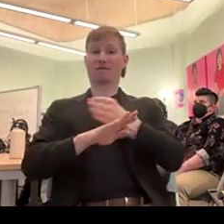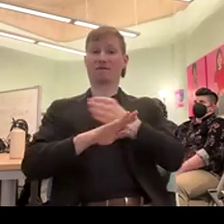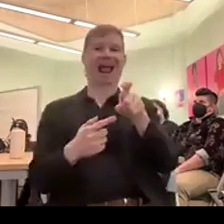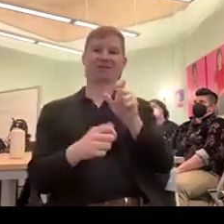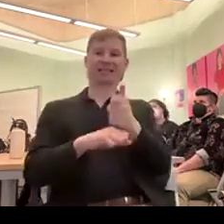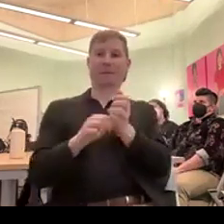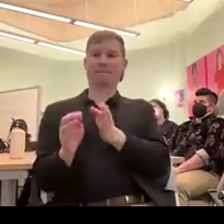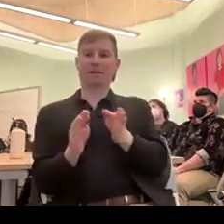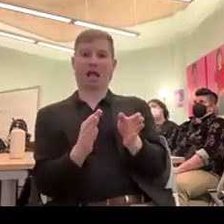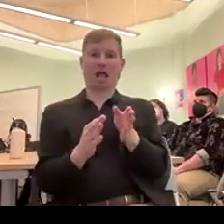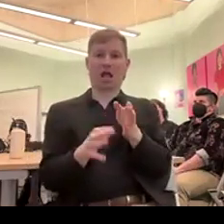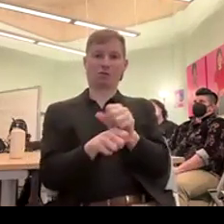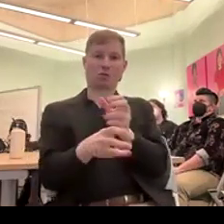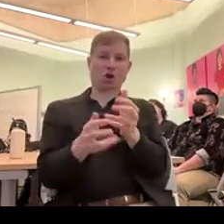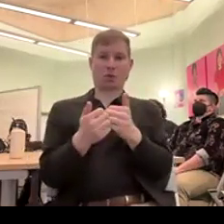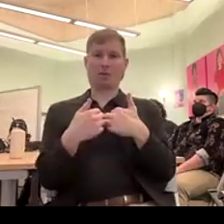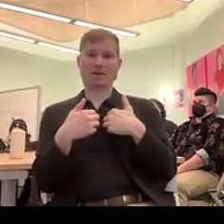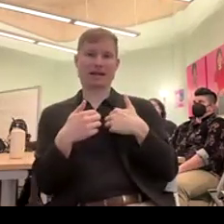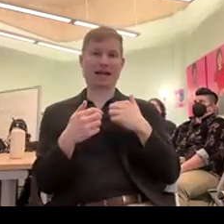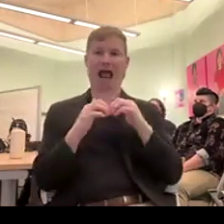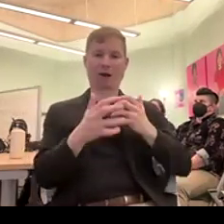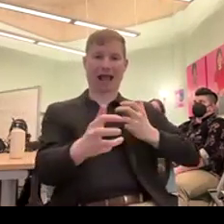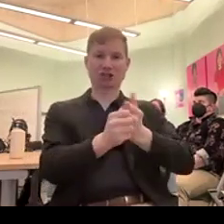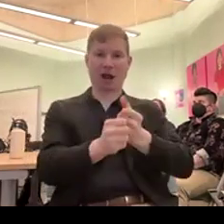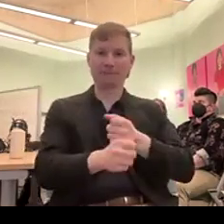if I work outside of those hours, they have to make a plan with me to sort of make up the work,